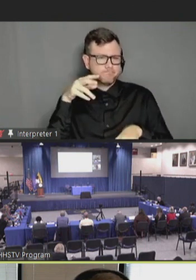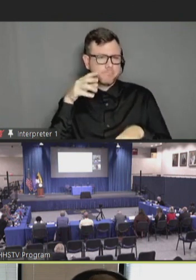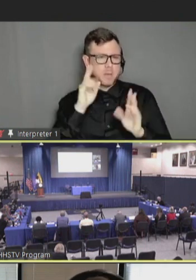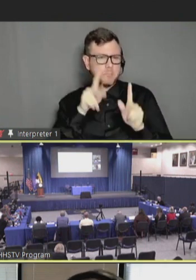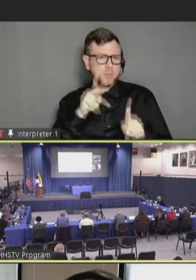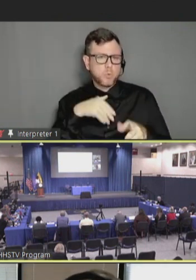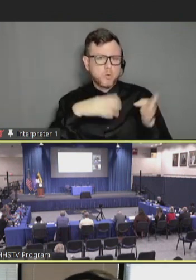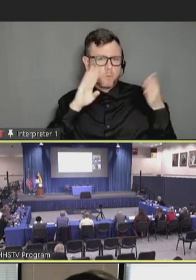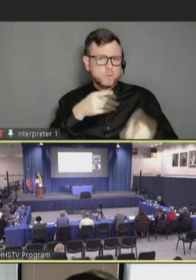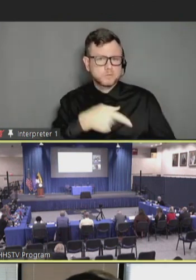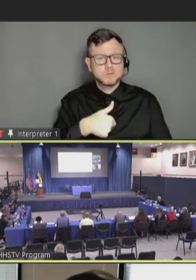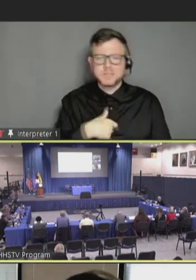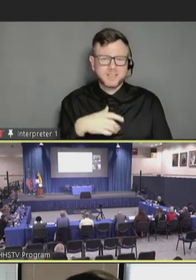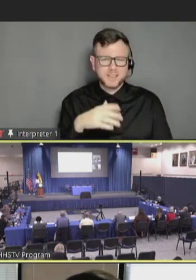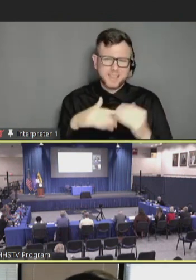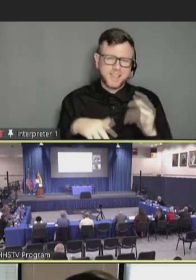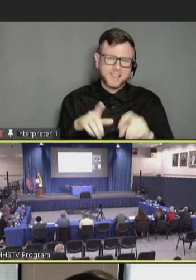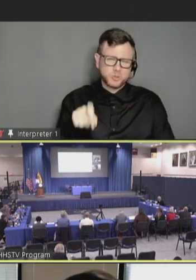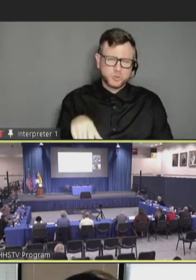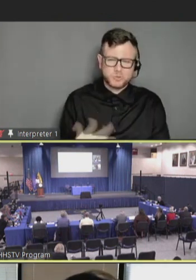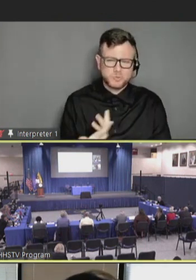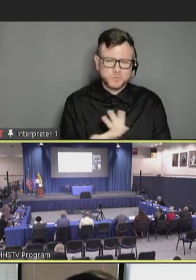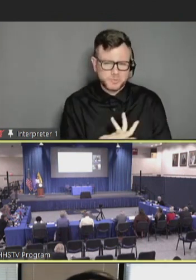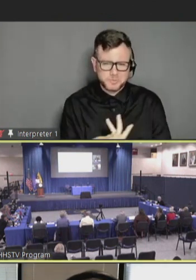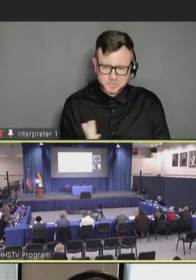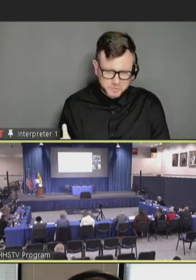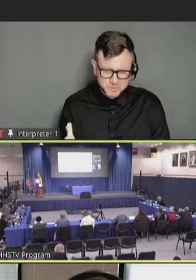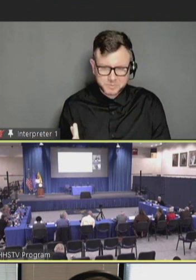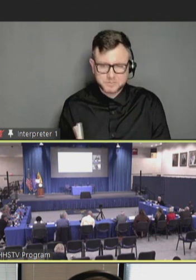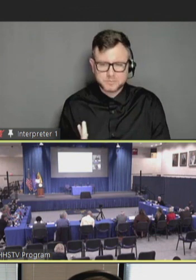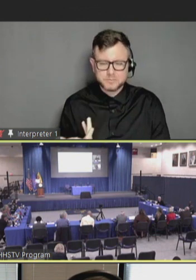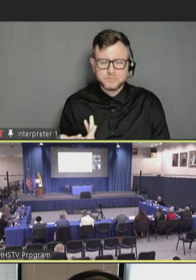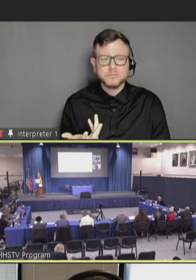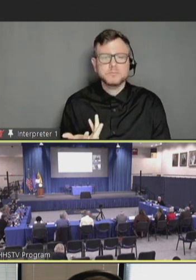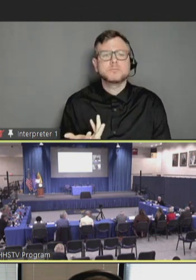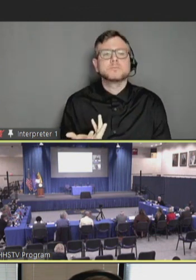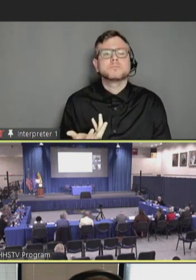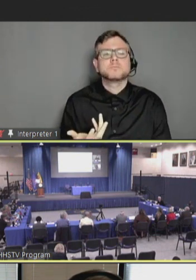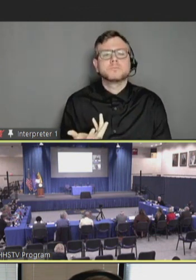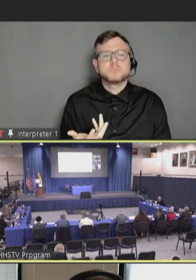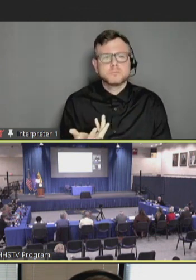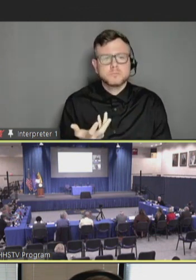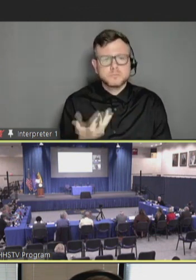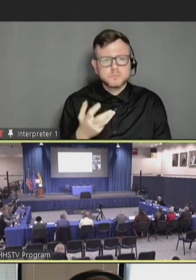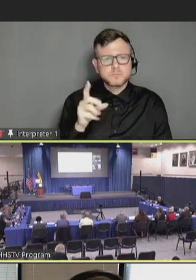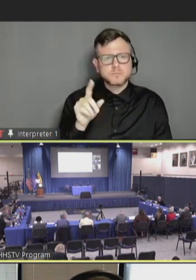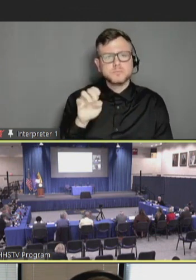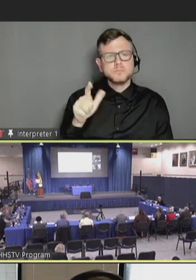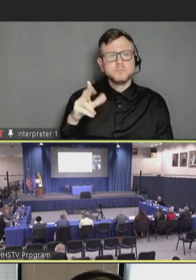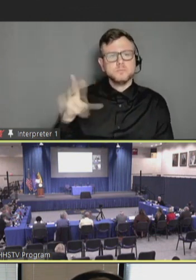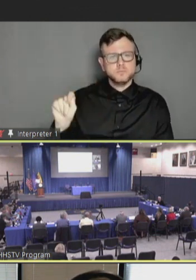Daniel Hoft: Thanks Bob. Enjoyed both of your presentations.